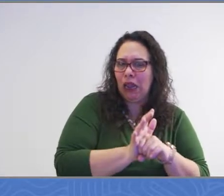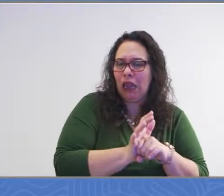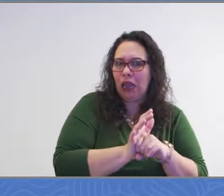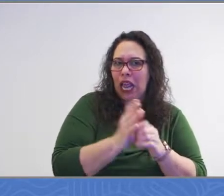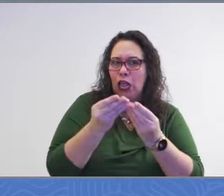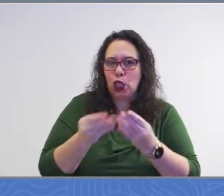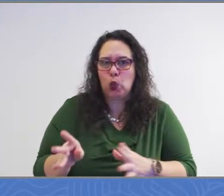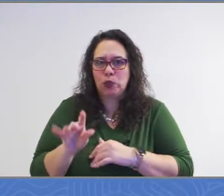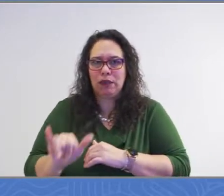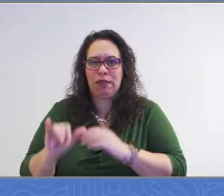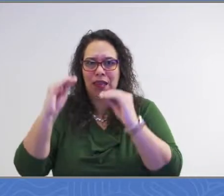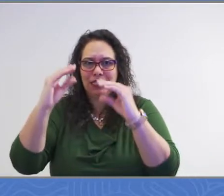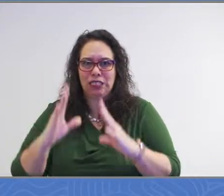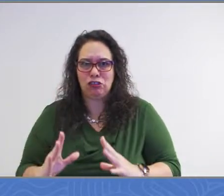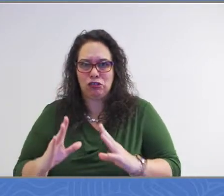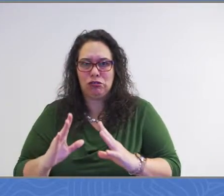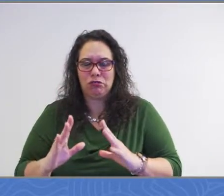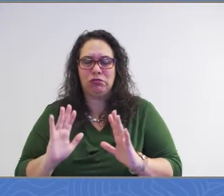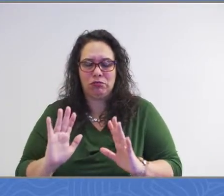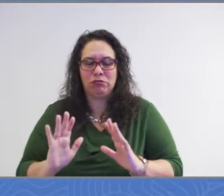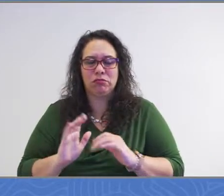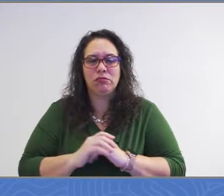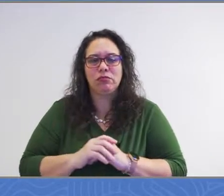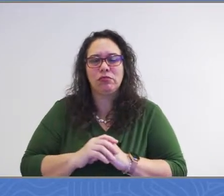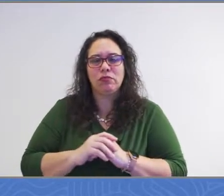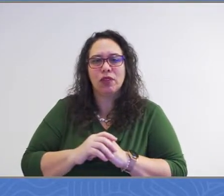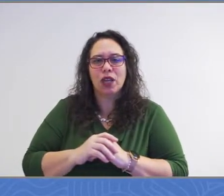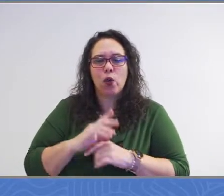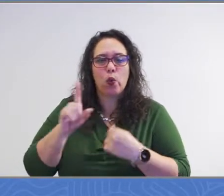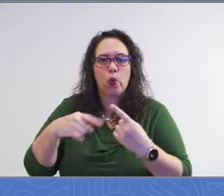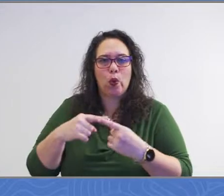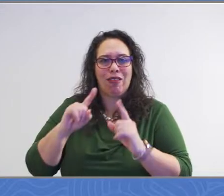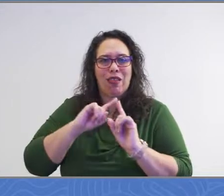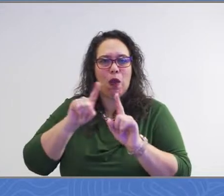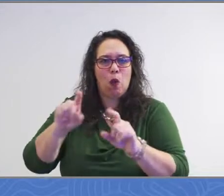Again causing a dominic backs with the Buffum student too will loss teacher as well.